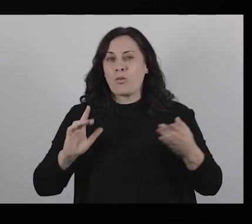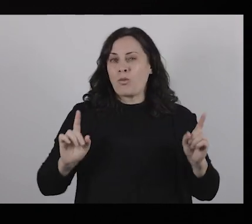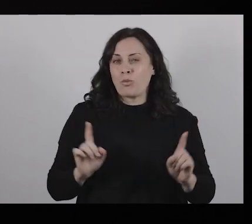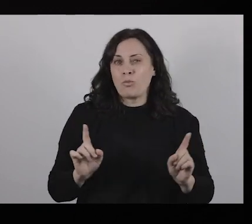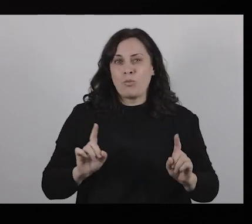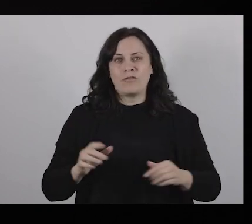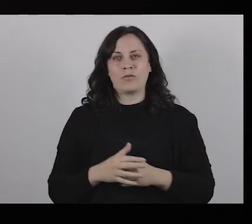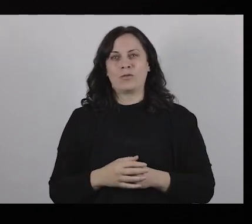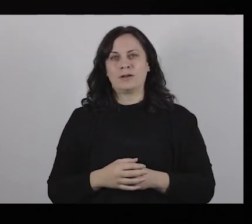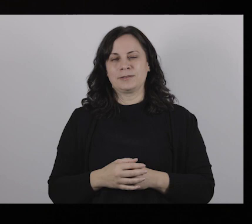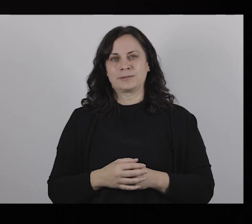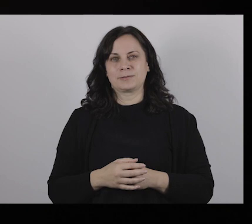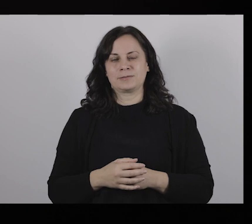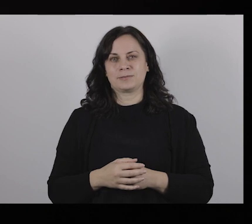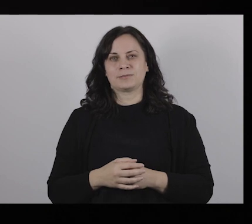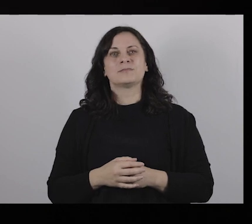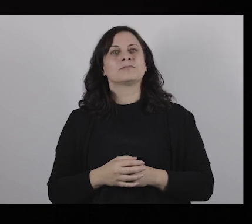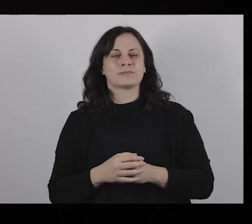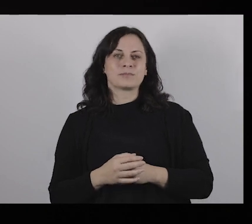who just flew in to Wellington...